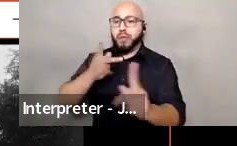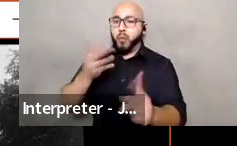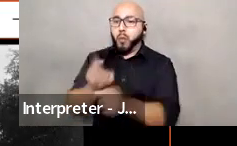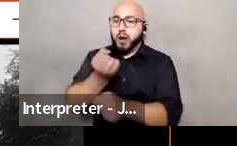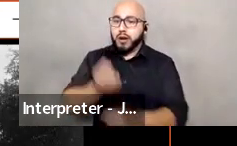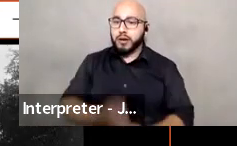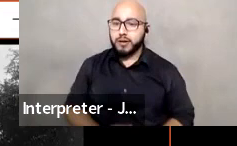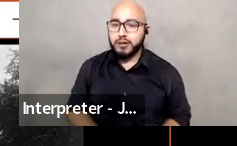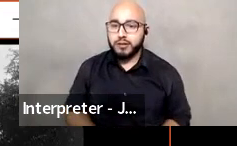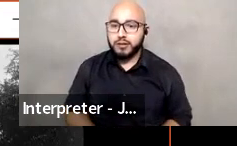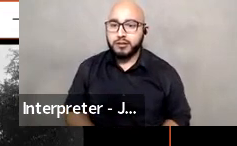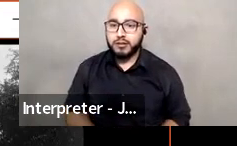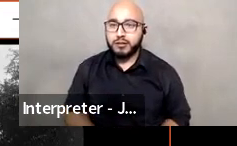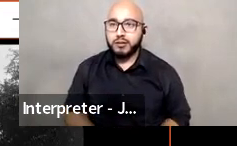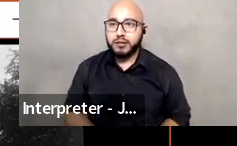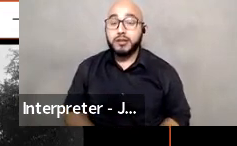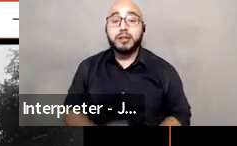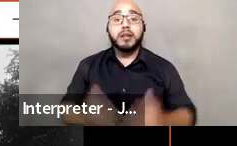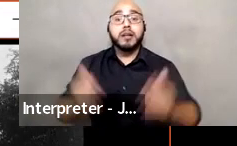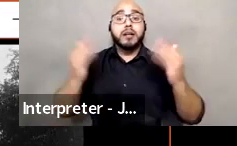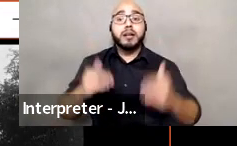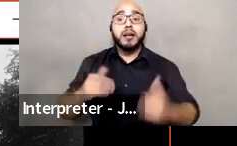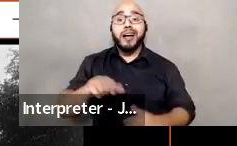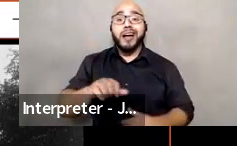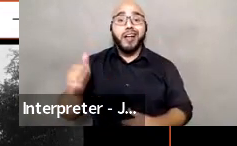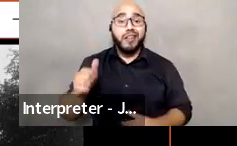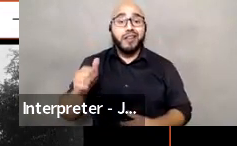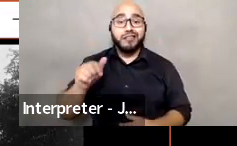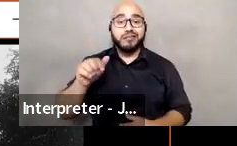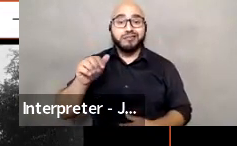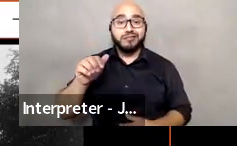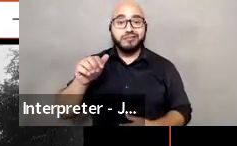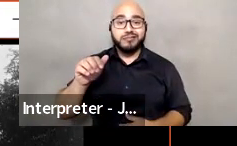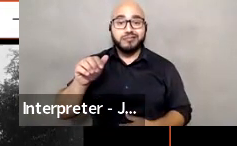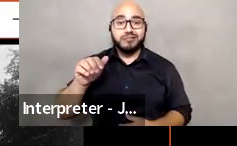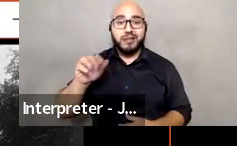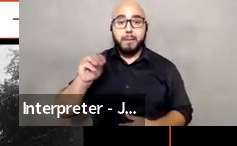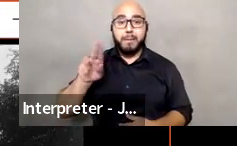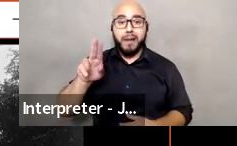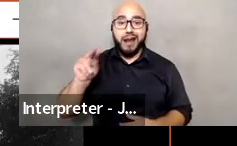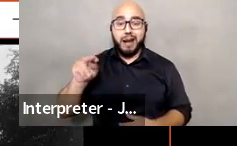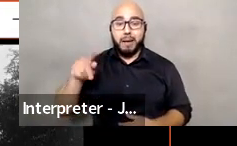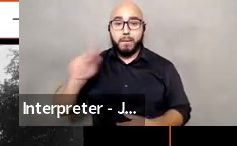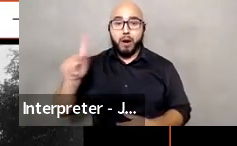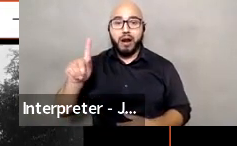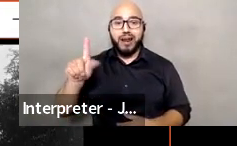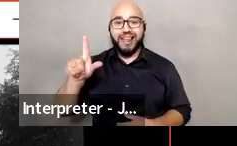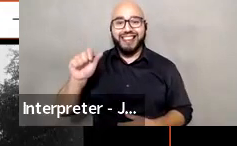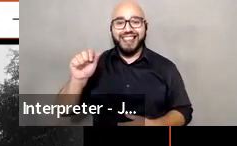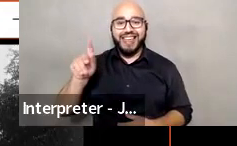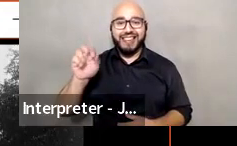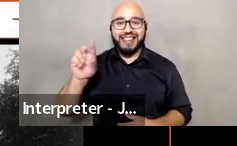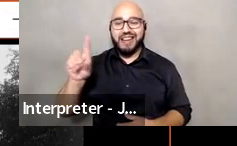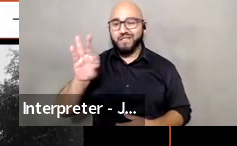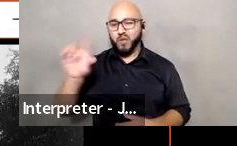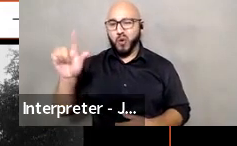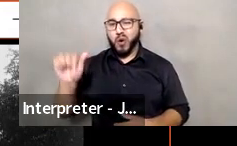Here's another one. Mountain Park in Lakeland, Florida. Most of these were. Were financed or. At least. Begun. The process of financing by the.